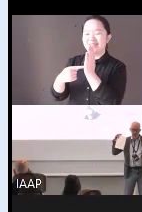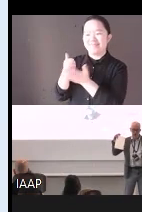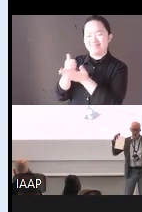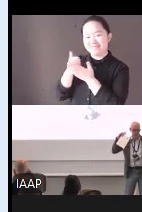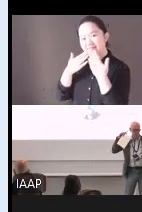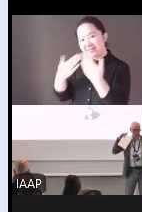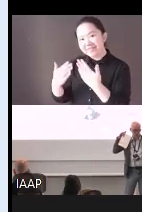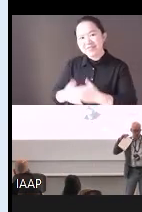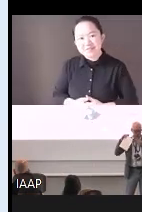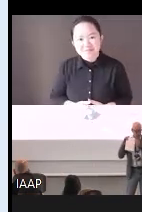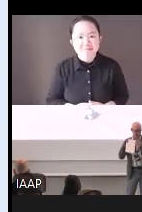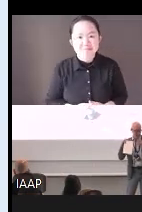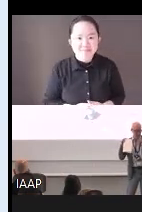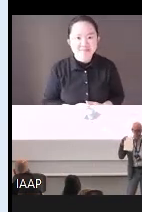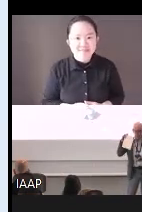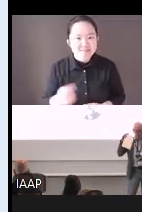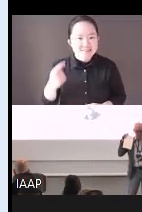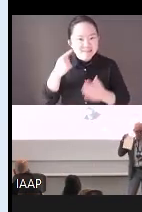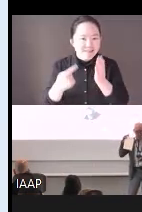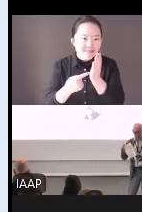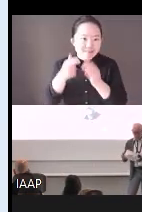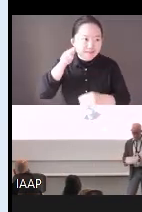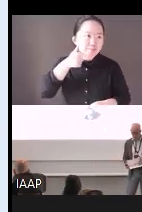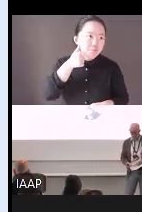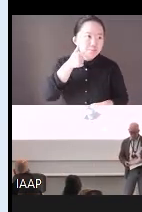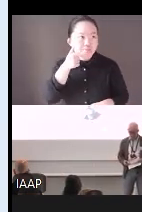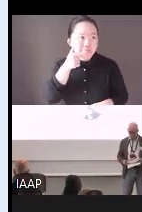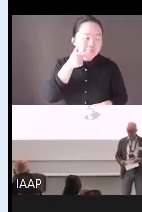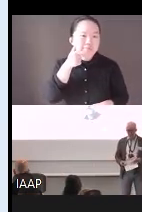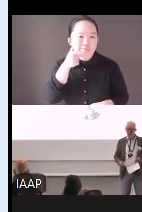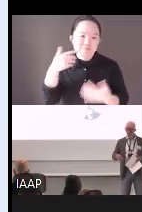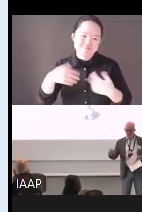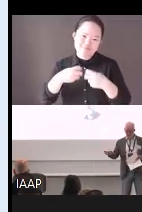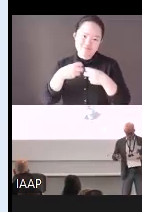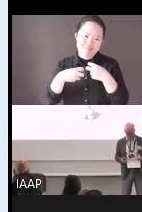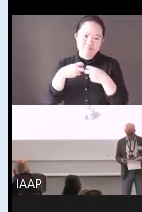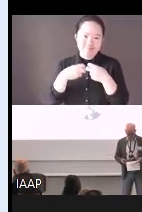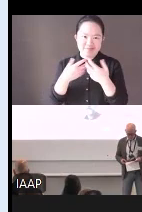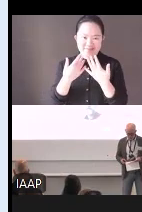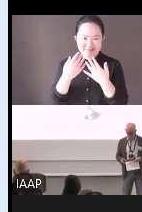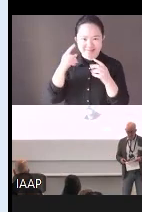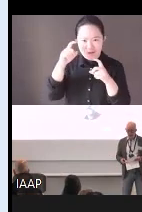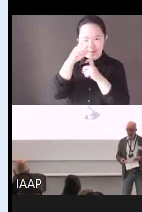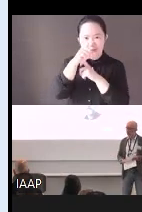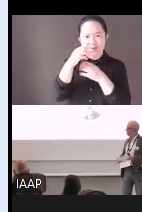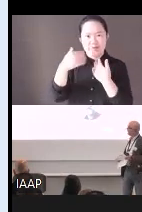cochlear Implant with, this kind of microphone, so I hope it will work out or not. All at the floor.